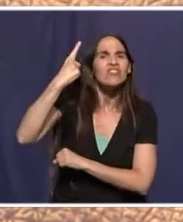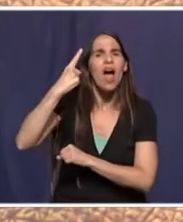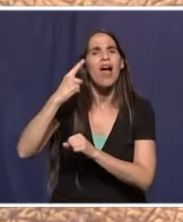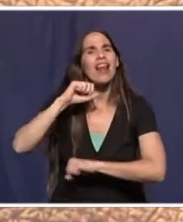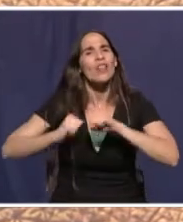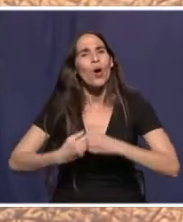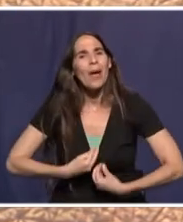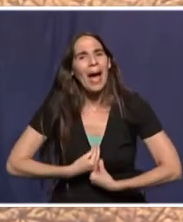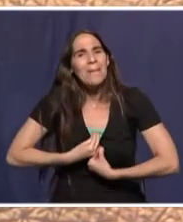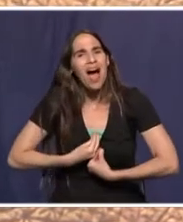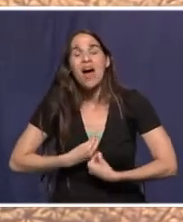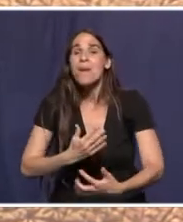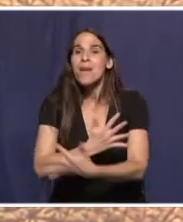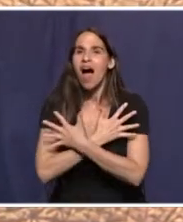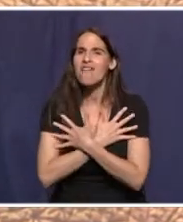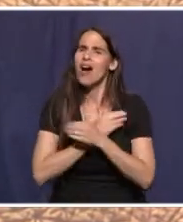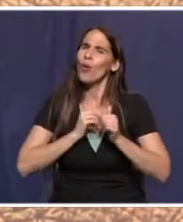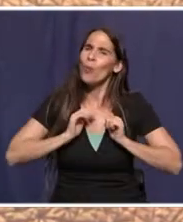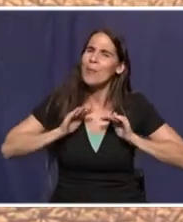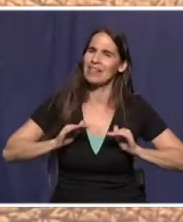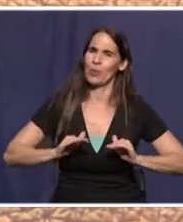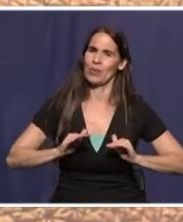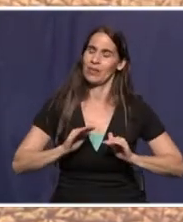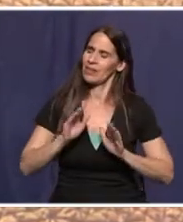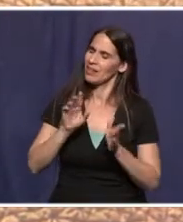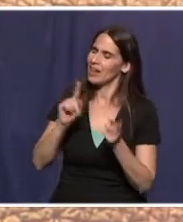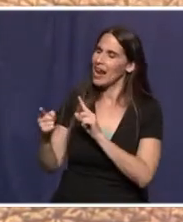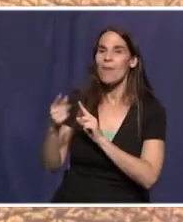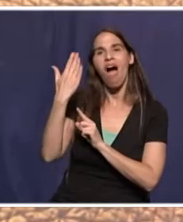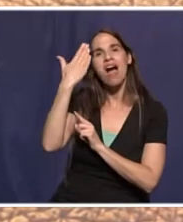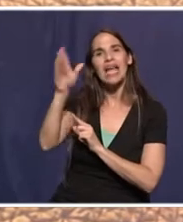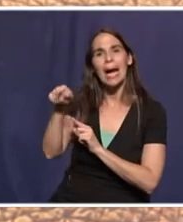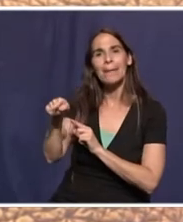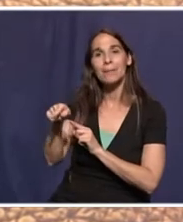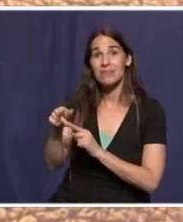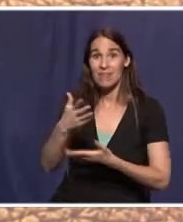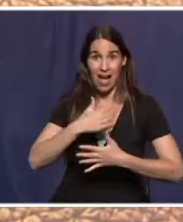loving and tempered with the proselytes. Now, as the majority in the Jewish state,